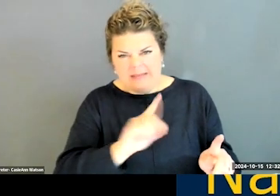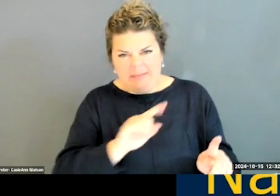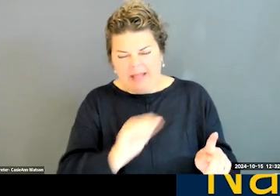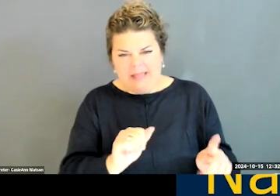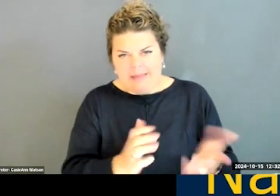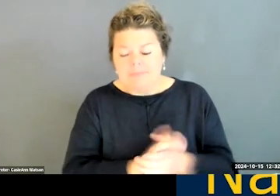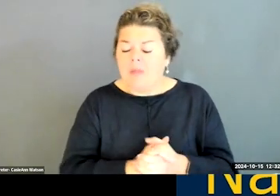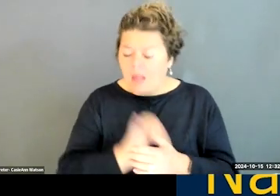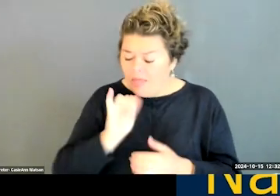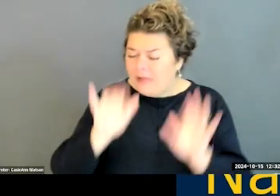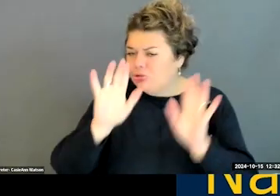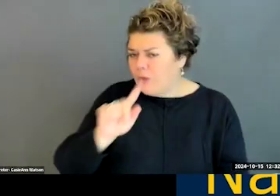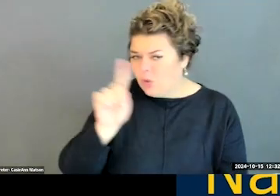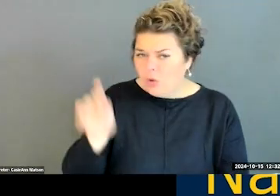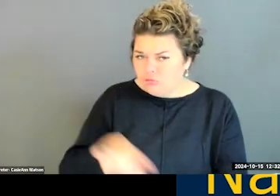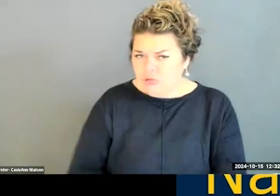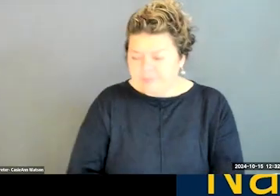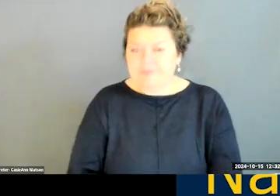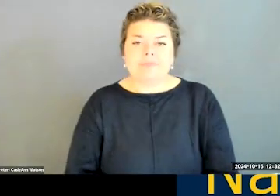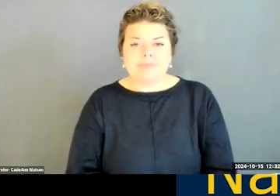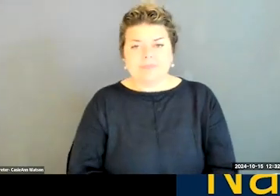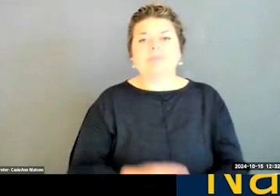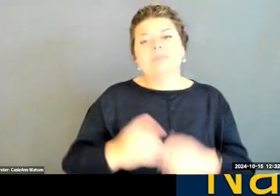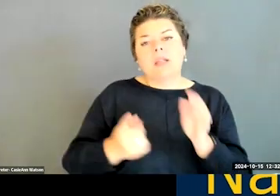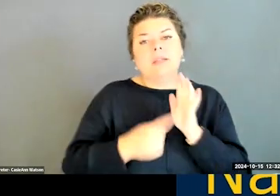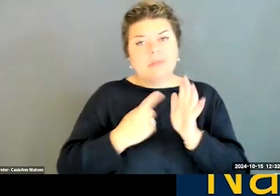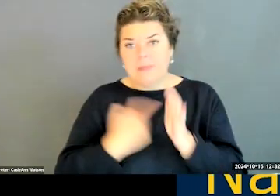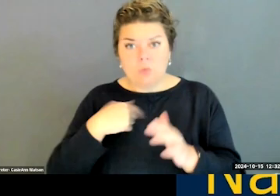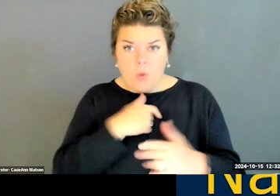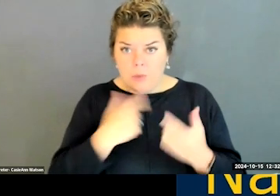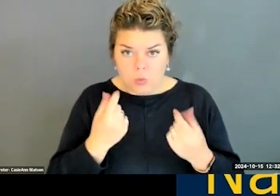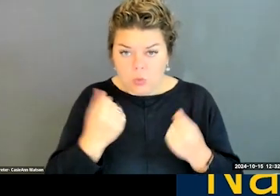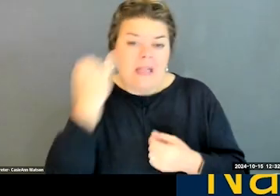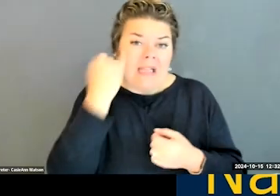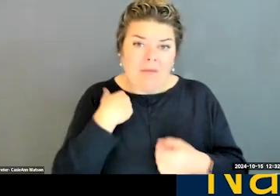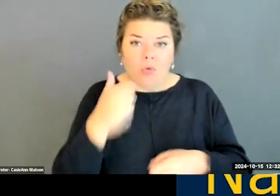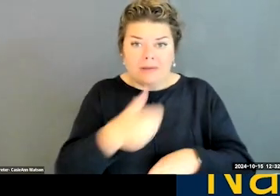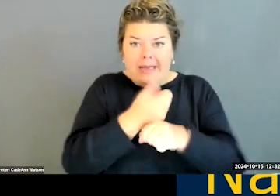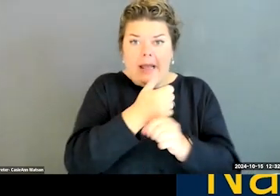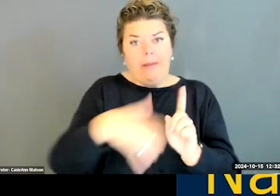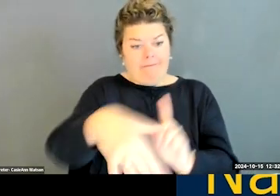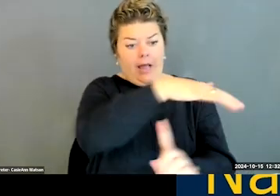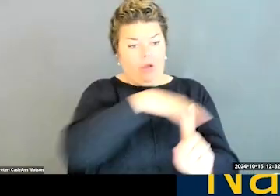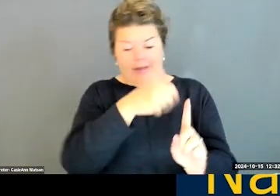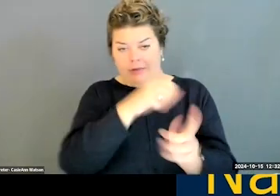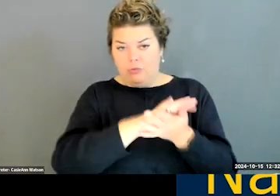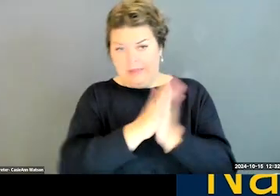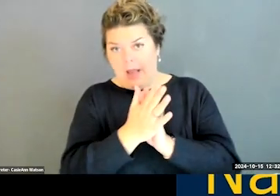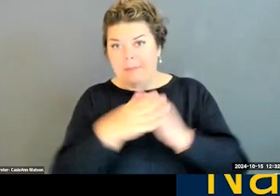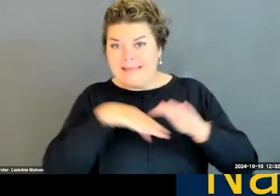That's a great question. Oftentimes what we do when we're creating accessible environments and events is we like to share